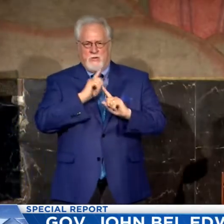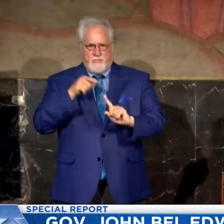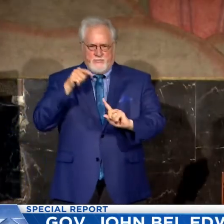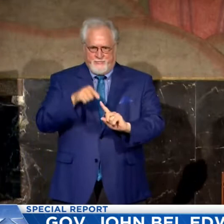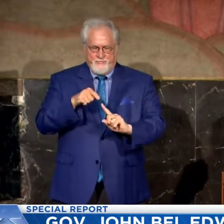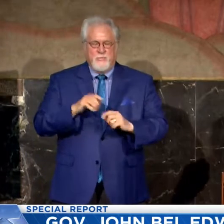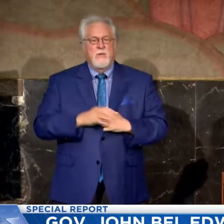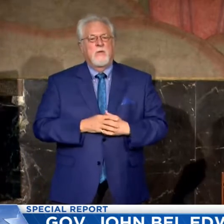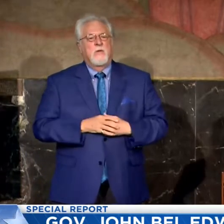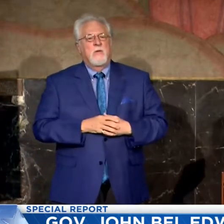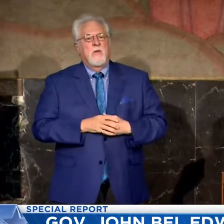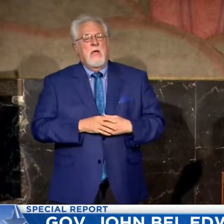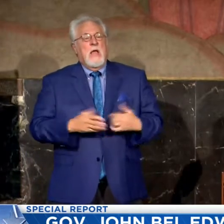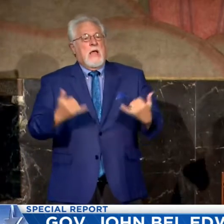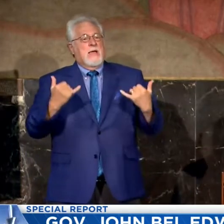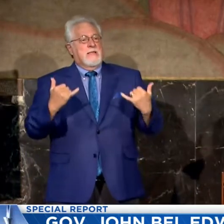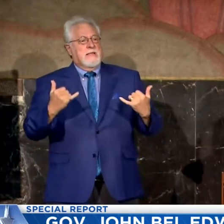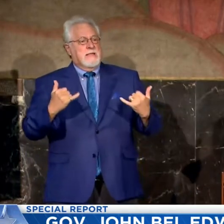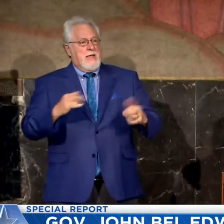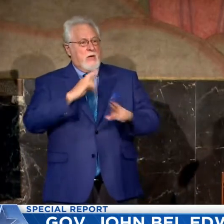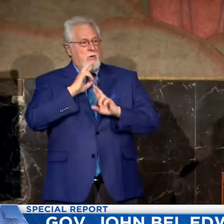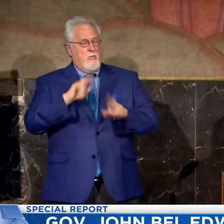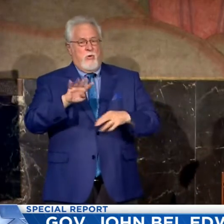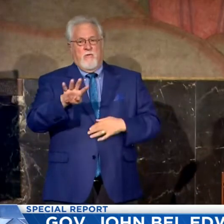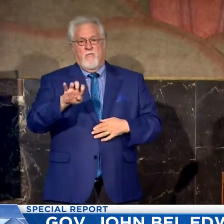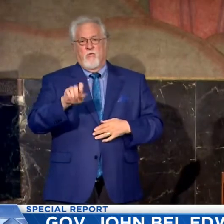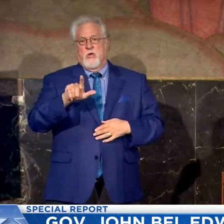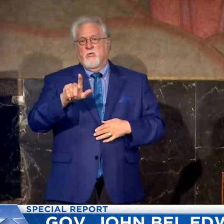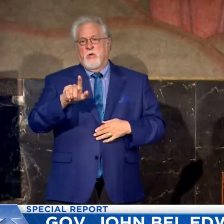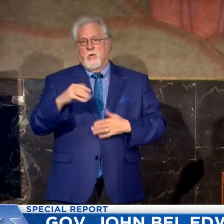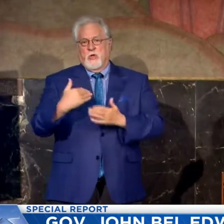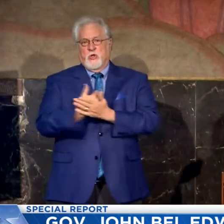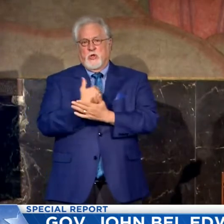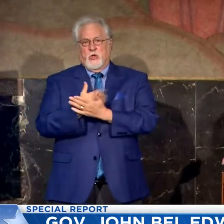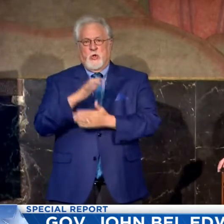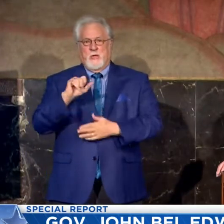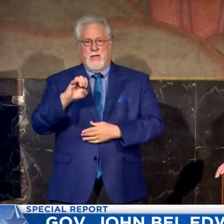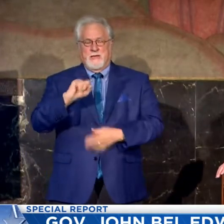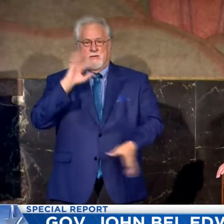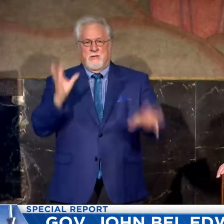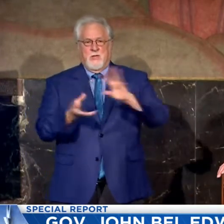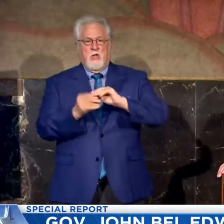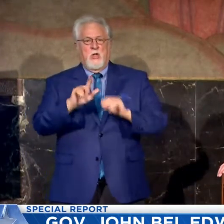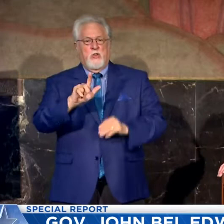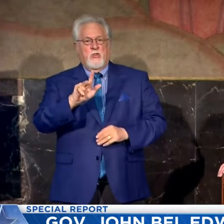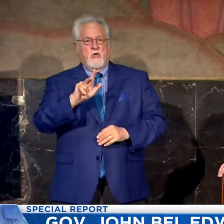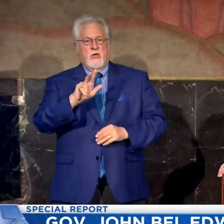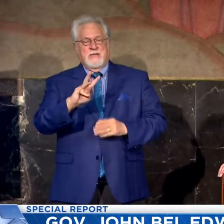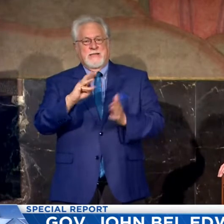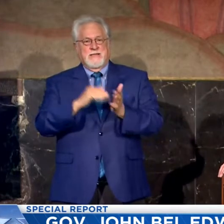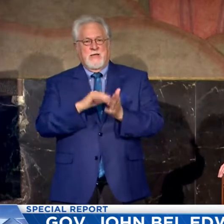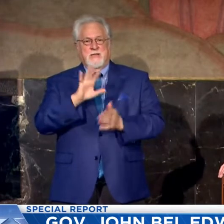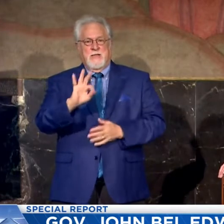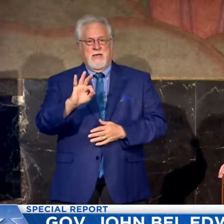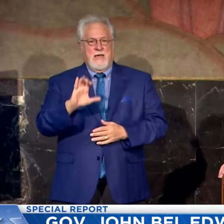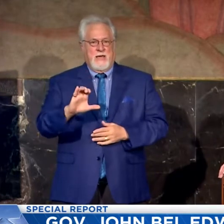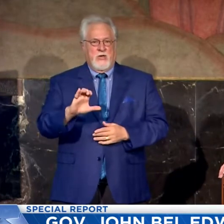GOVERNOR JOHN BEL EDWARDS ADDRESSING THE STATE ABOUT THE FIGHT AGAINST CORONAVIRUS. WE TAKE YOU THERE NOW.